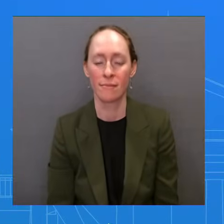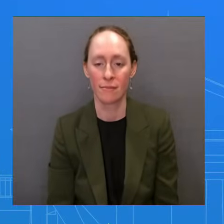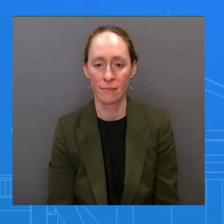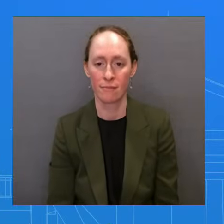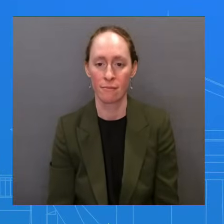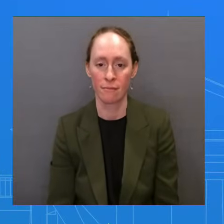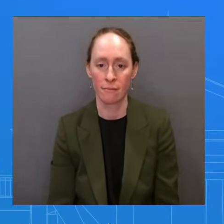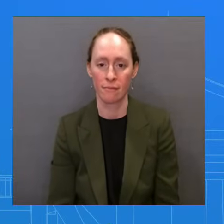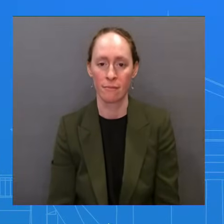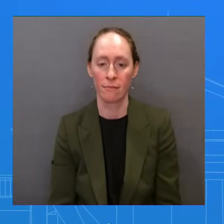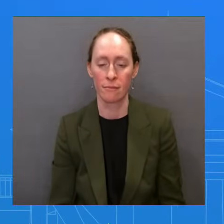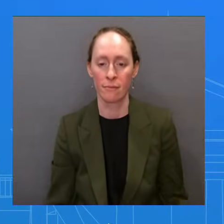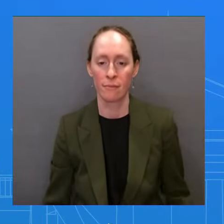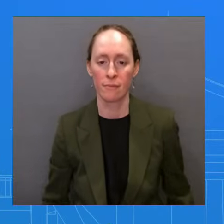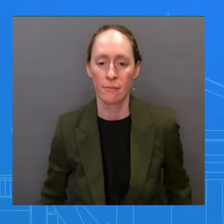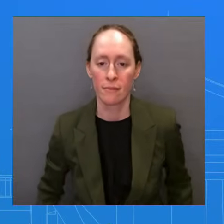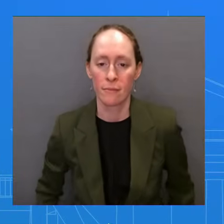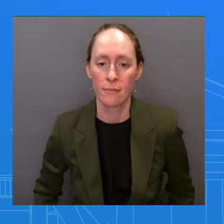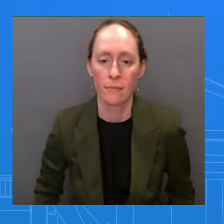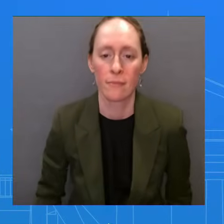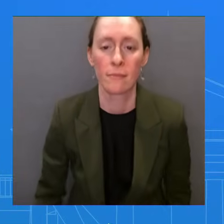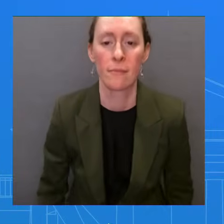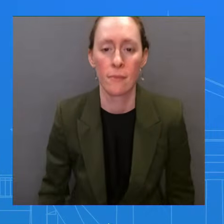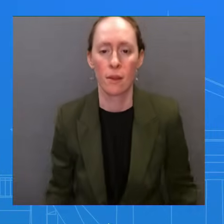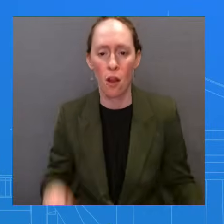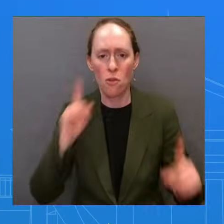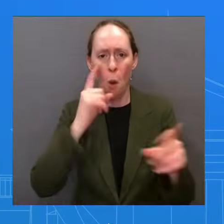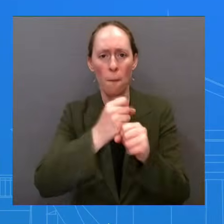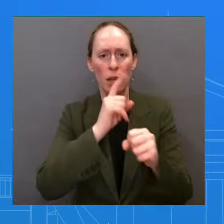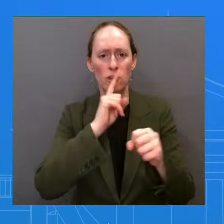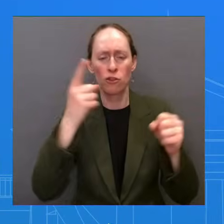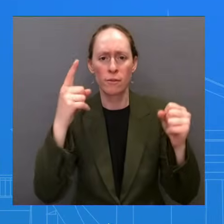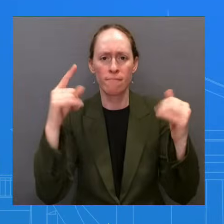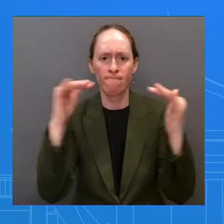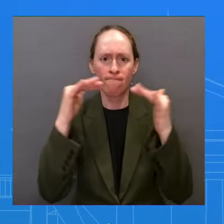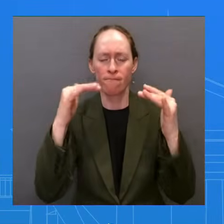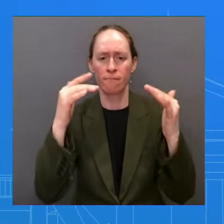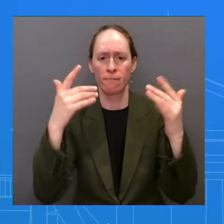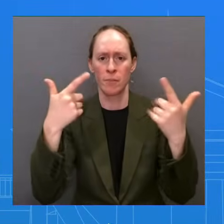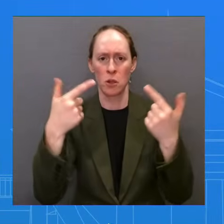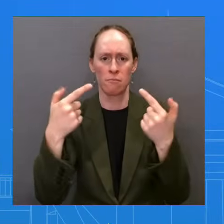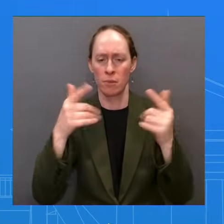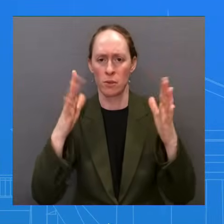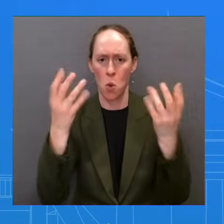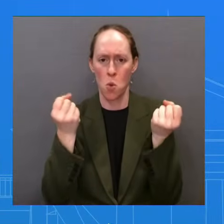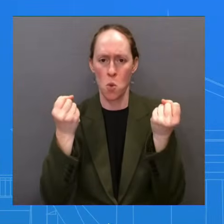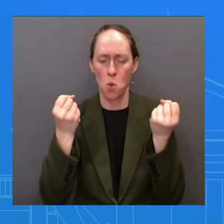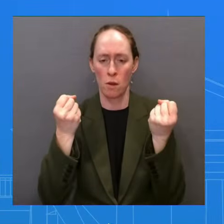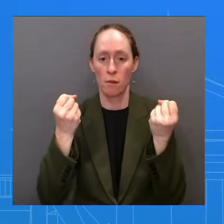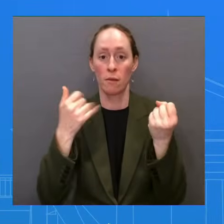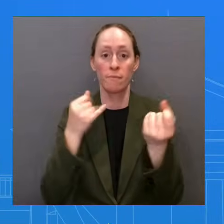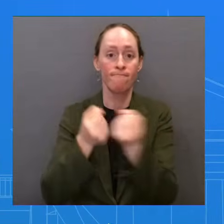of hostilities that include humanitarian arrangements, and we are engaged at the highest levels regularly. I had said this yesterday; I'll say this again: